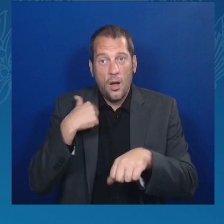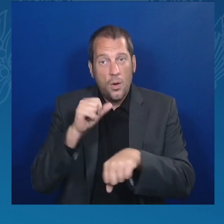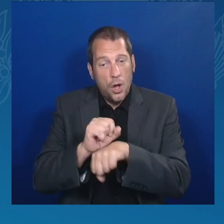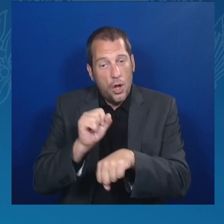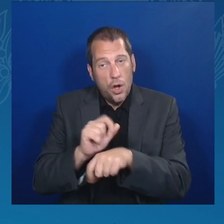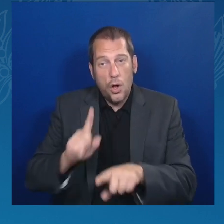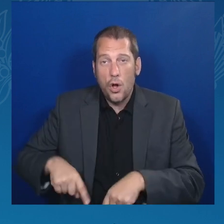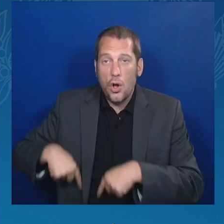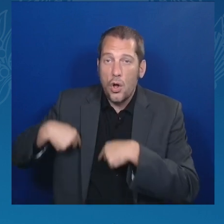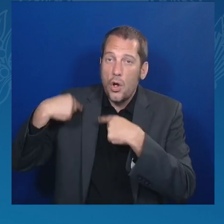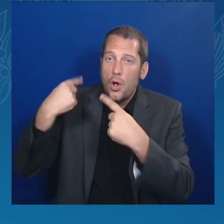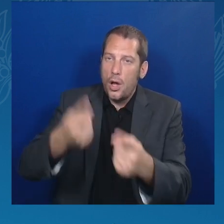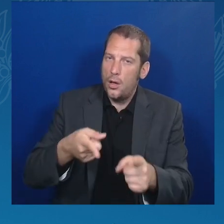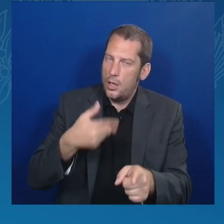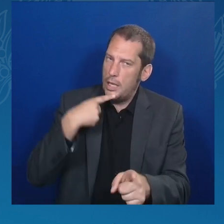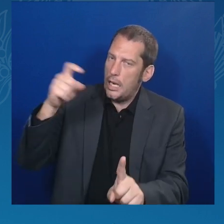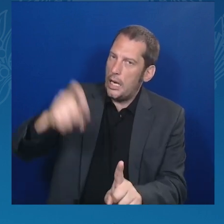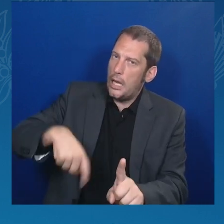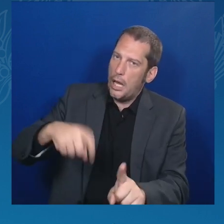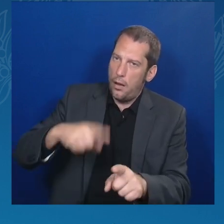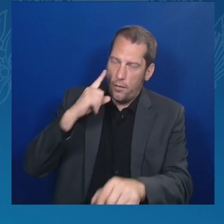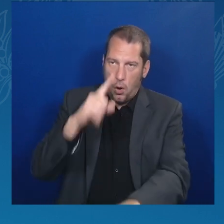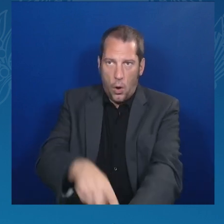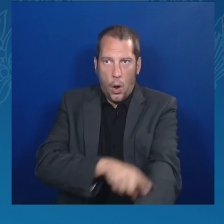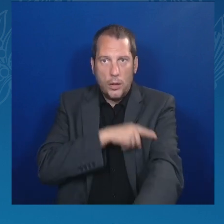of now more than 1 million union workers --